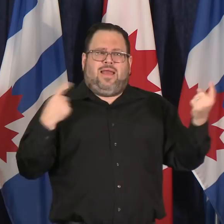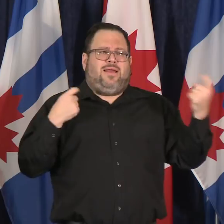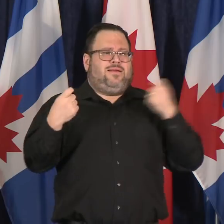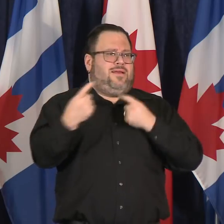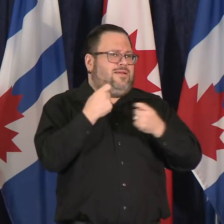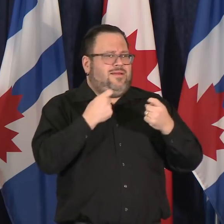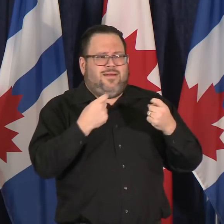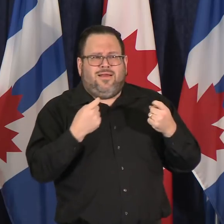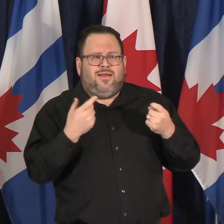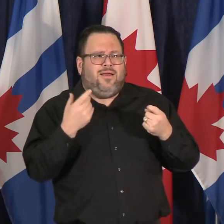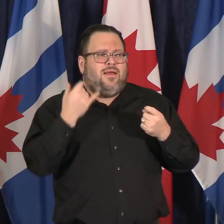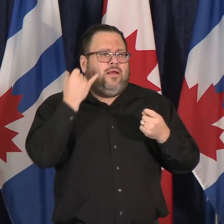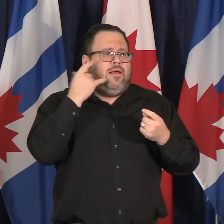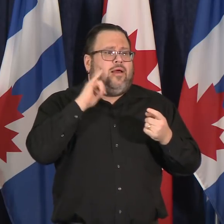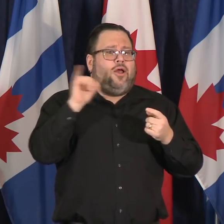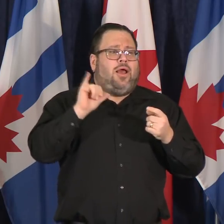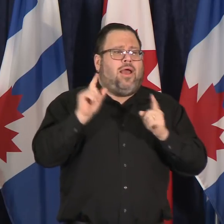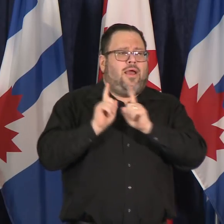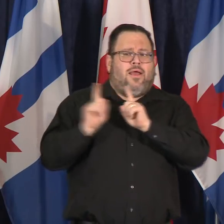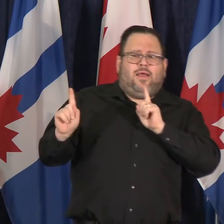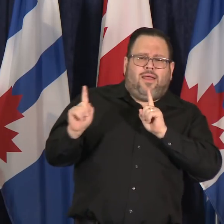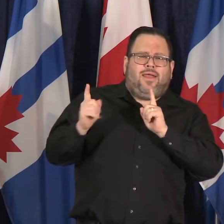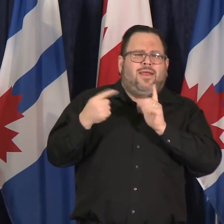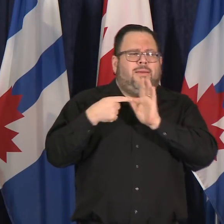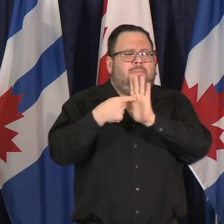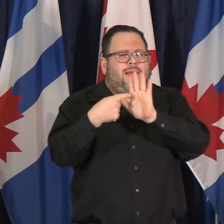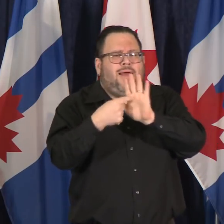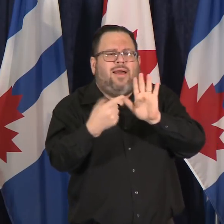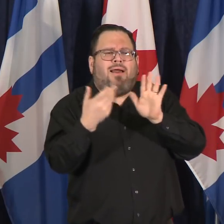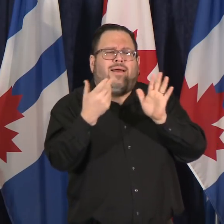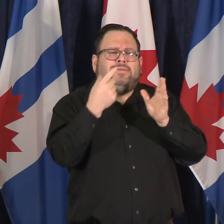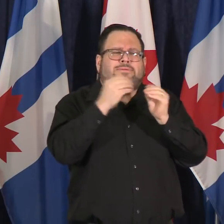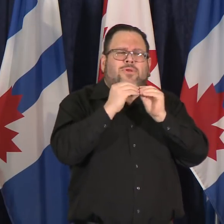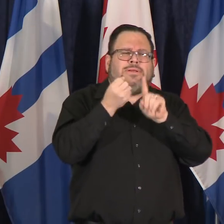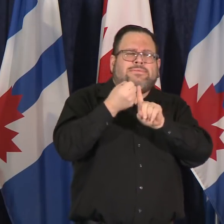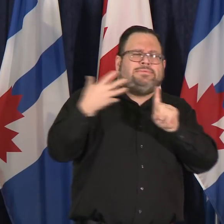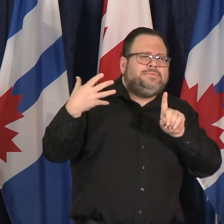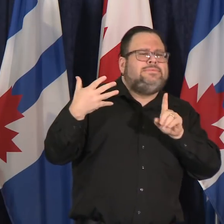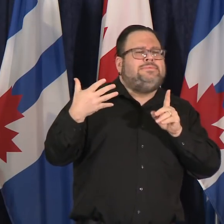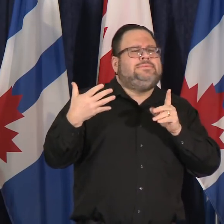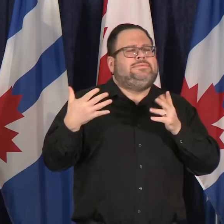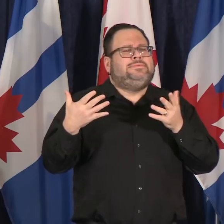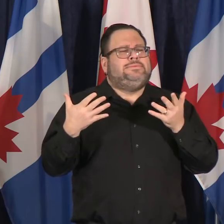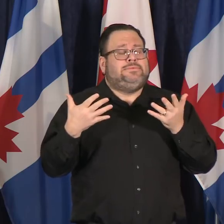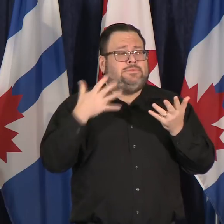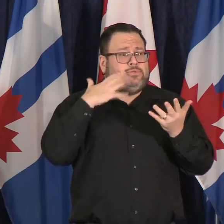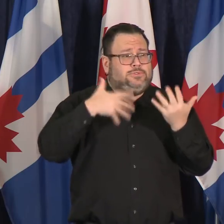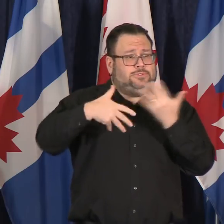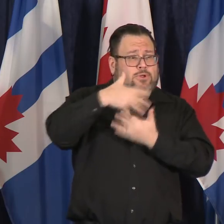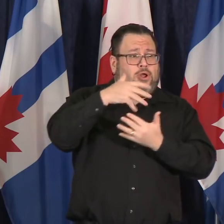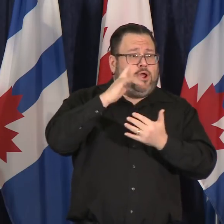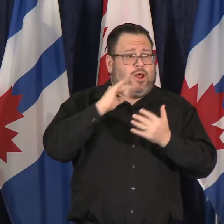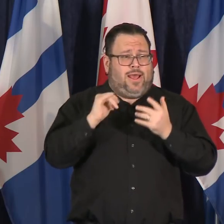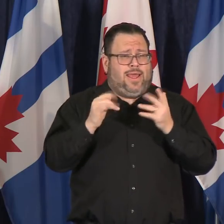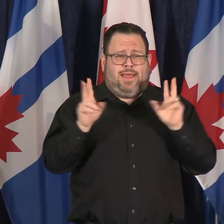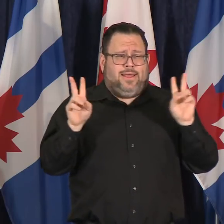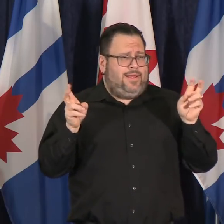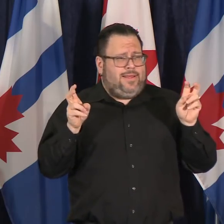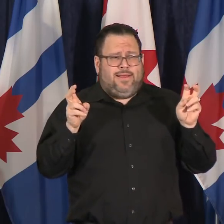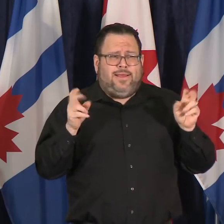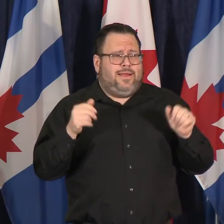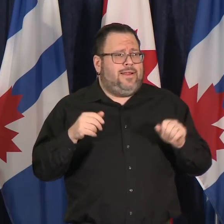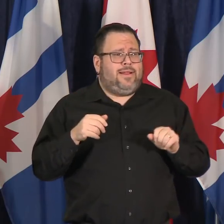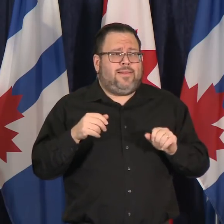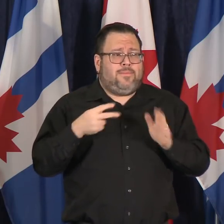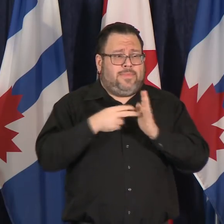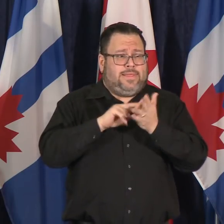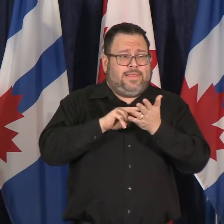distancing looks like social distancing means avoiding contact with others